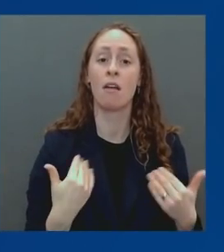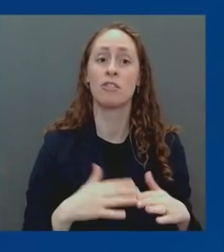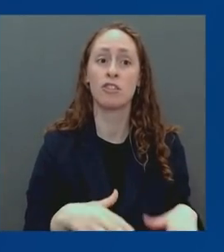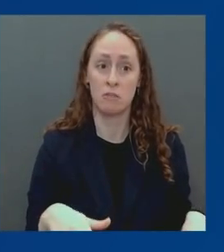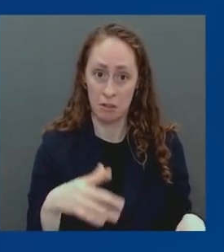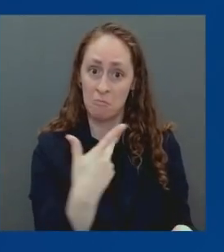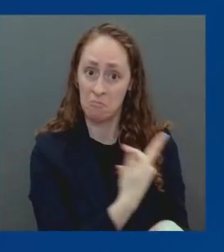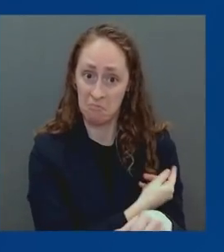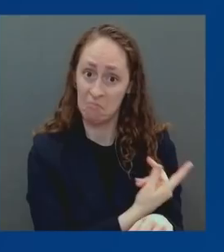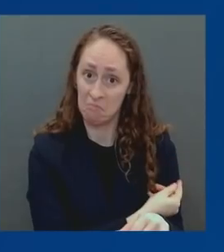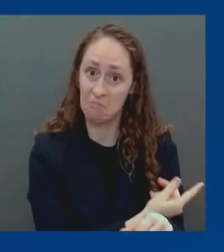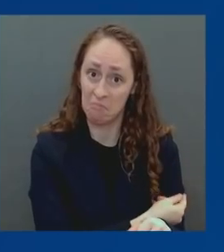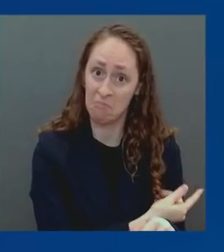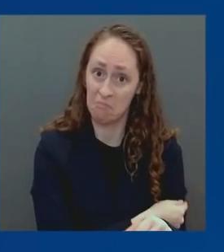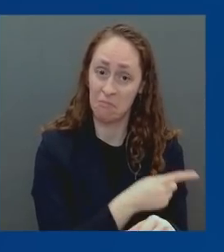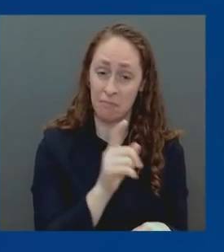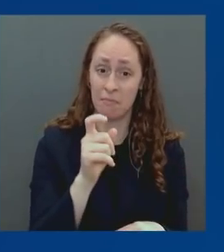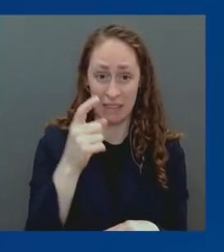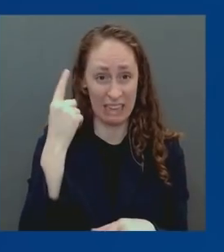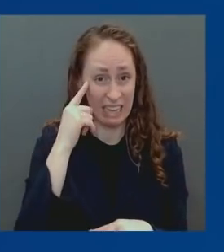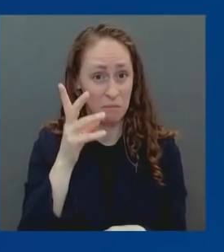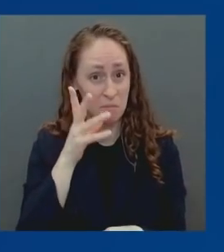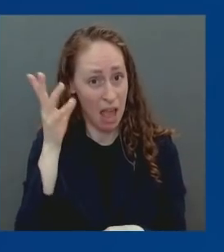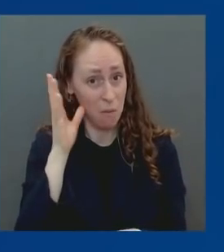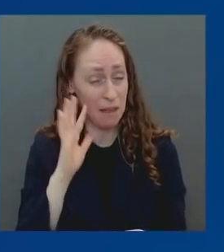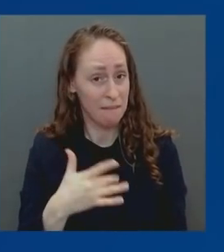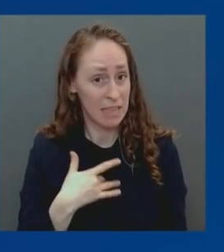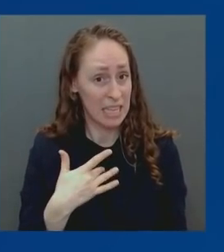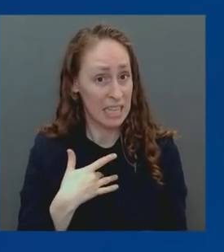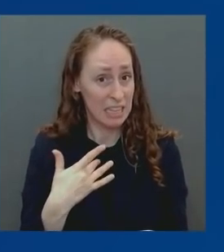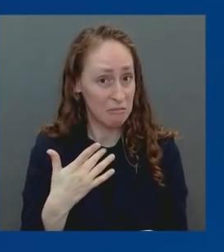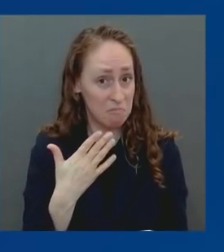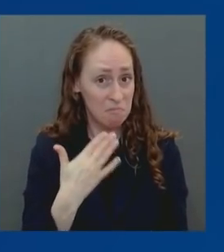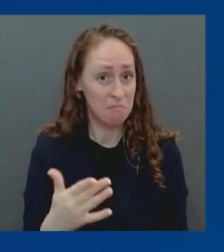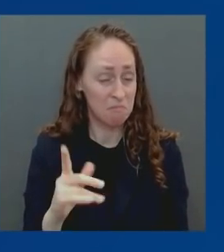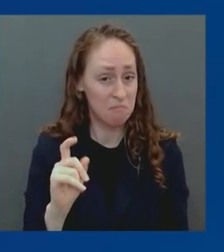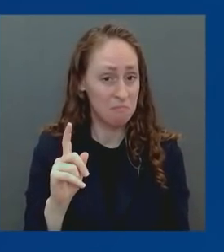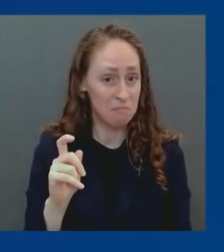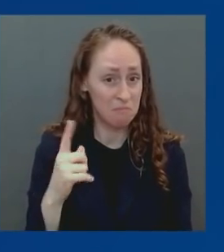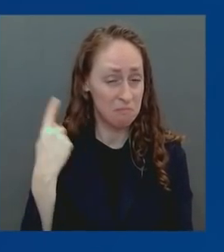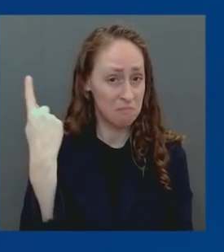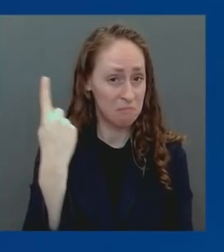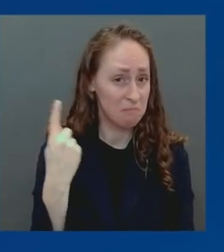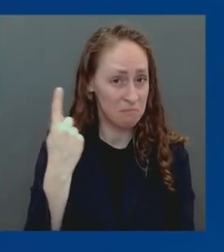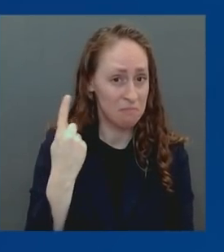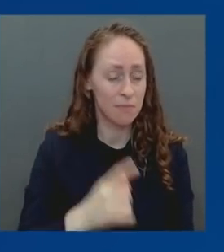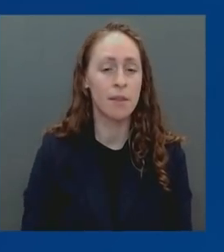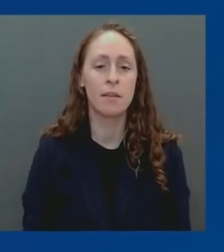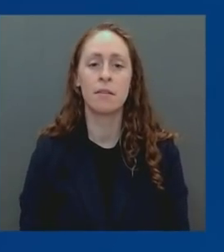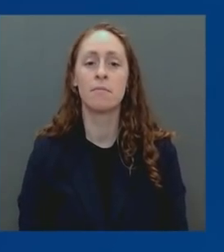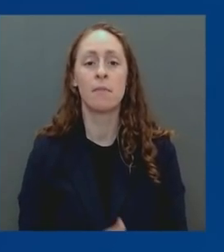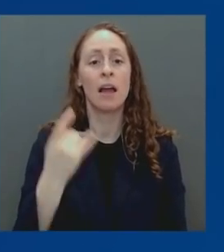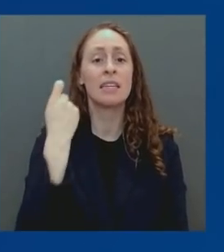was that the immune-bridging study didn't meet goals. So, are you expecting to see that we'll actually see this prevent cases of COVID?